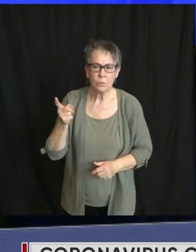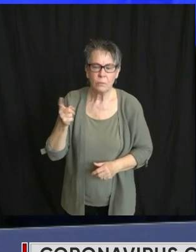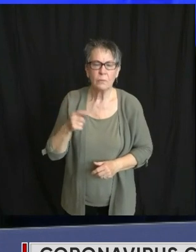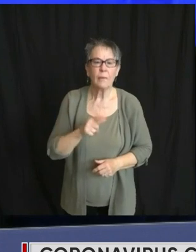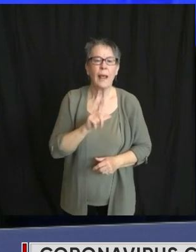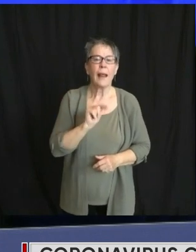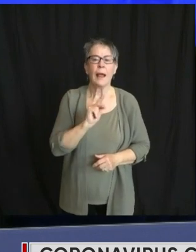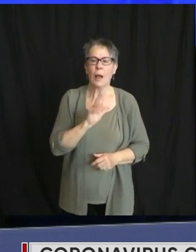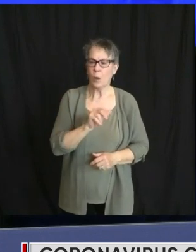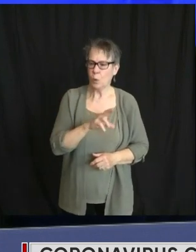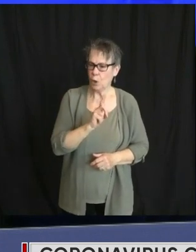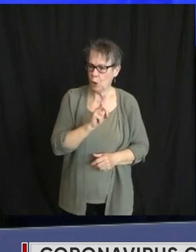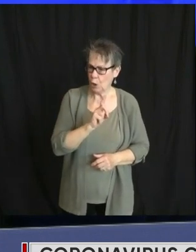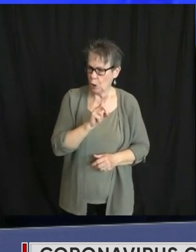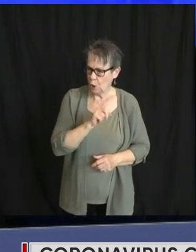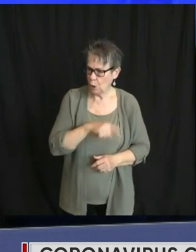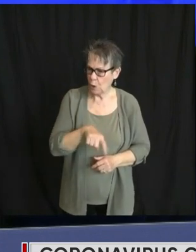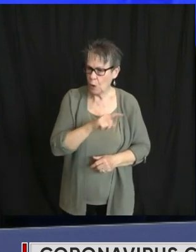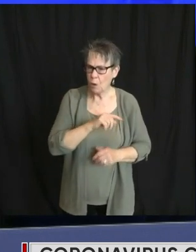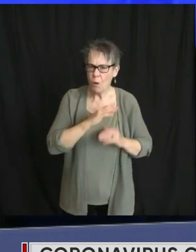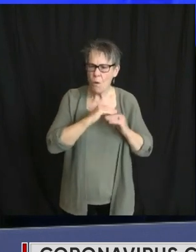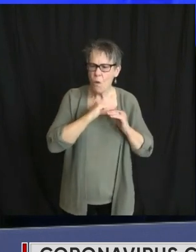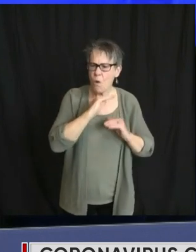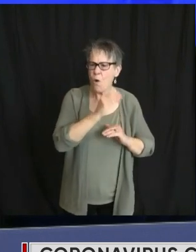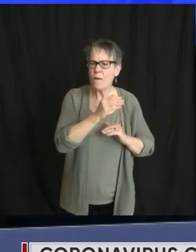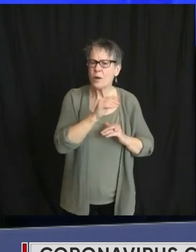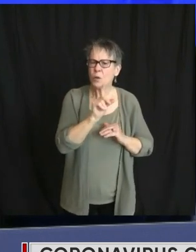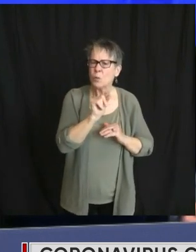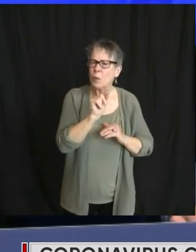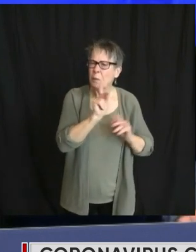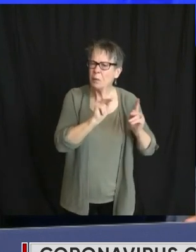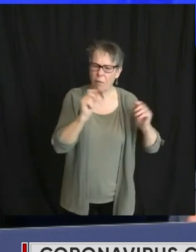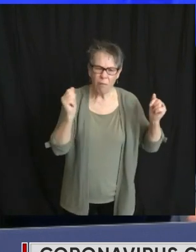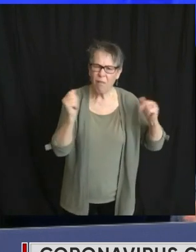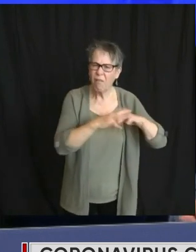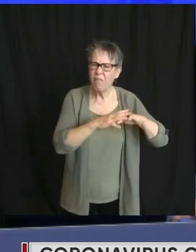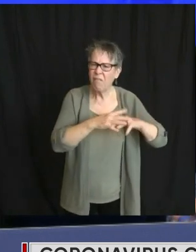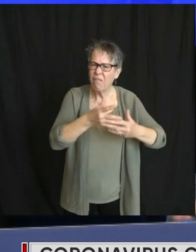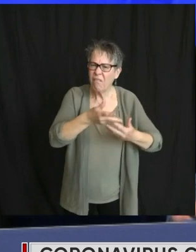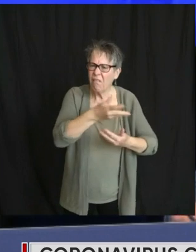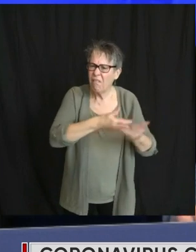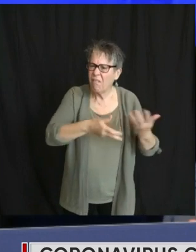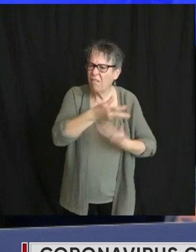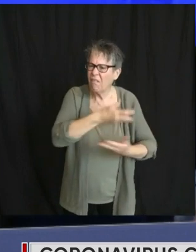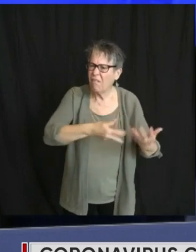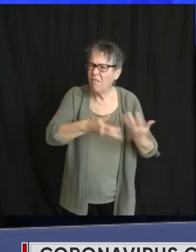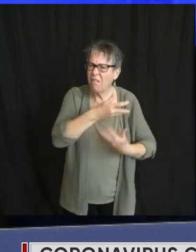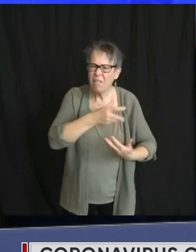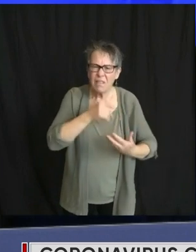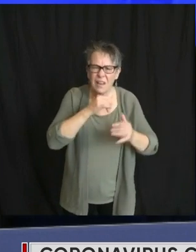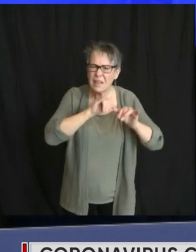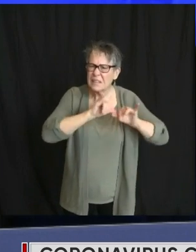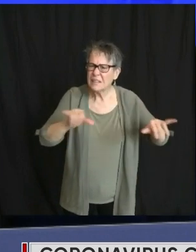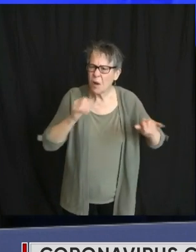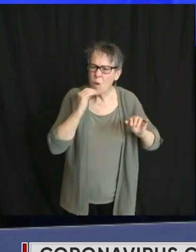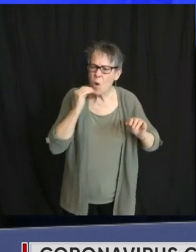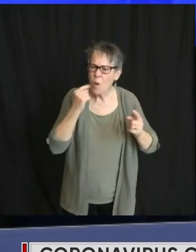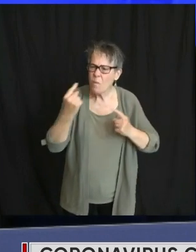IN LAKEWOOD, ONE SUBJECT WAS CITED WITH HAVING OVER 20